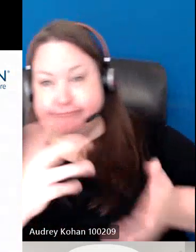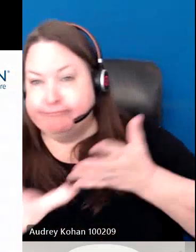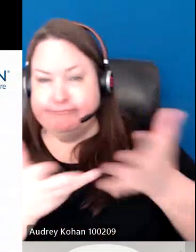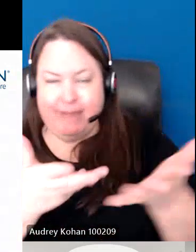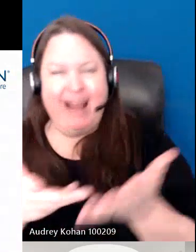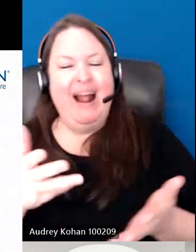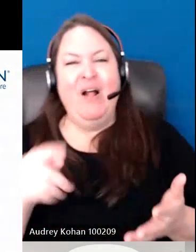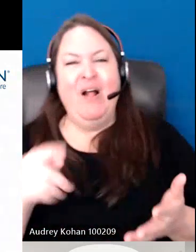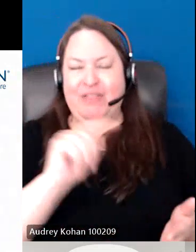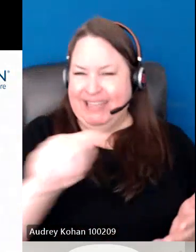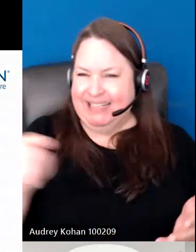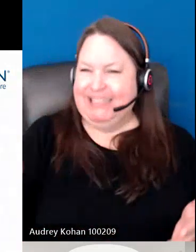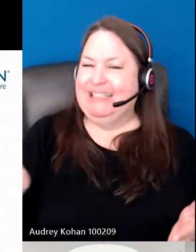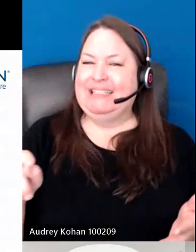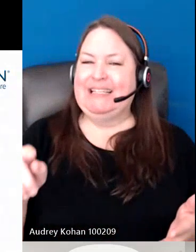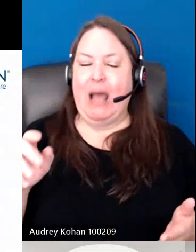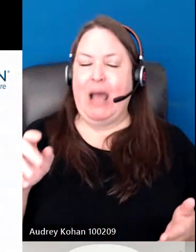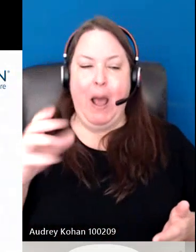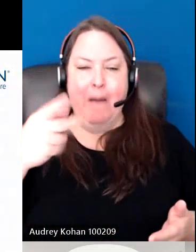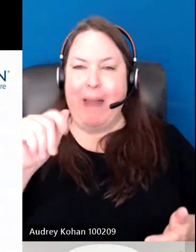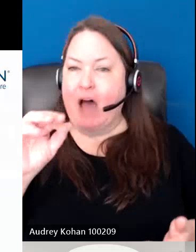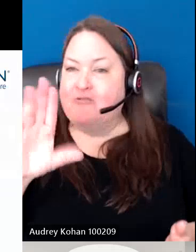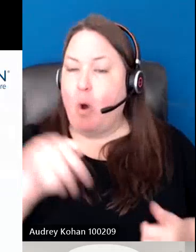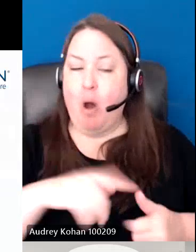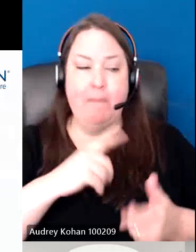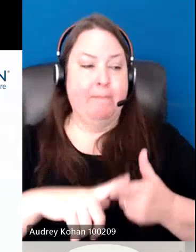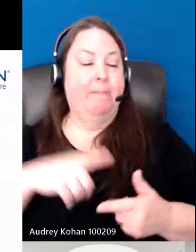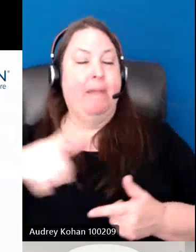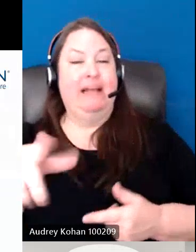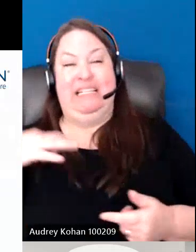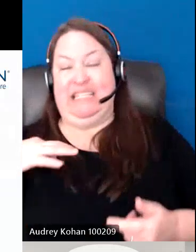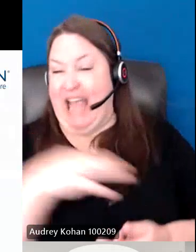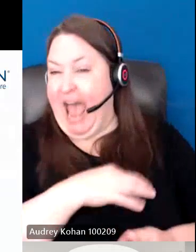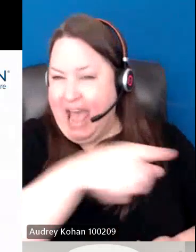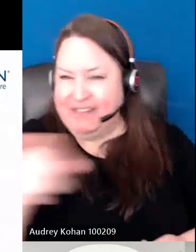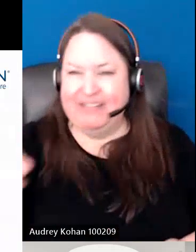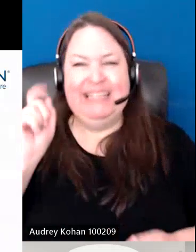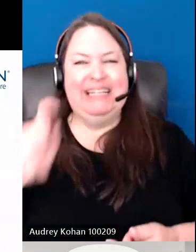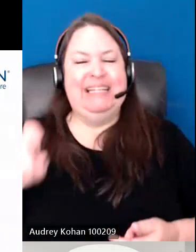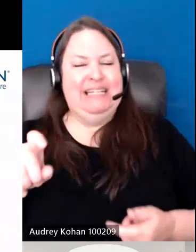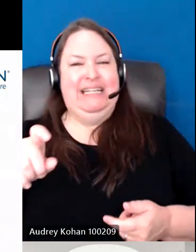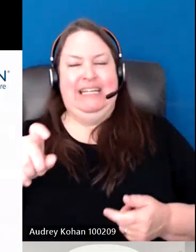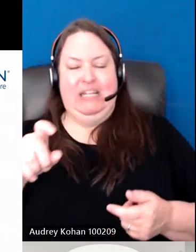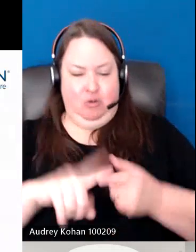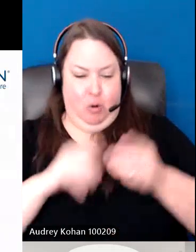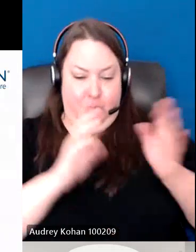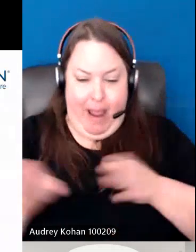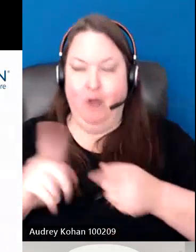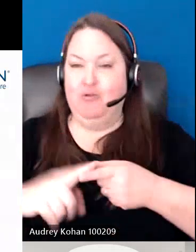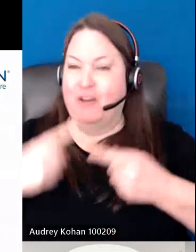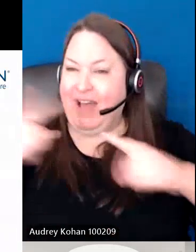forms clinicians staff um need to be prepared to effectively communicate with individuals with